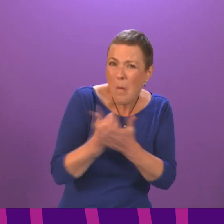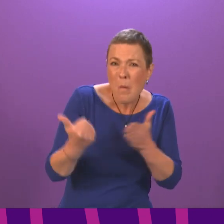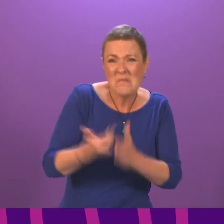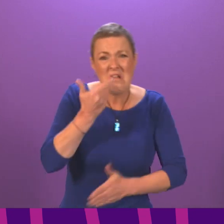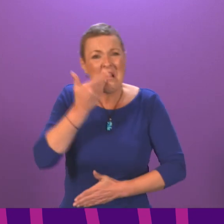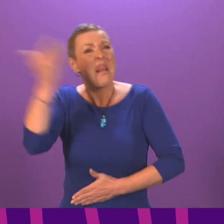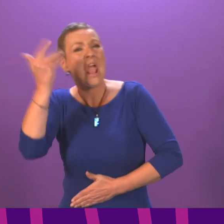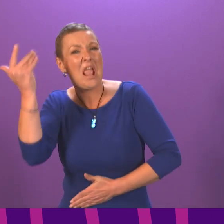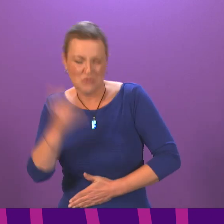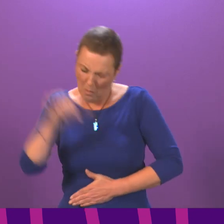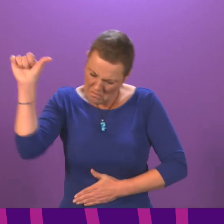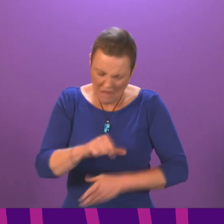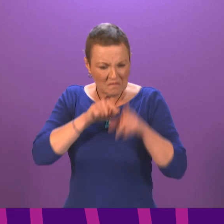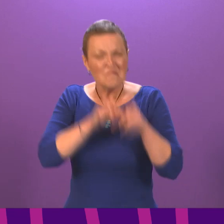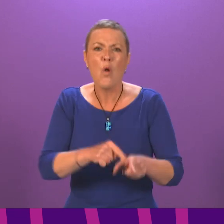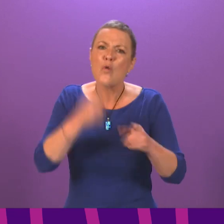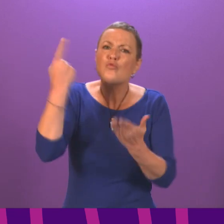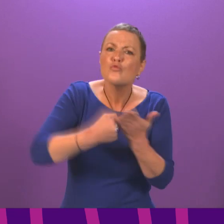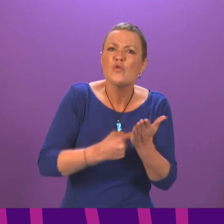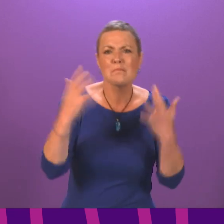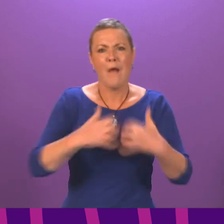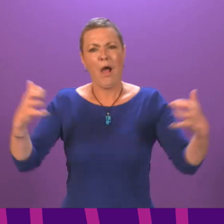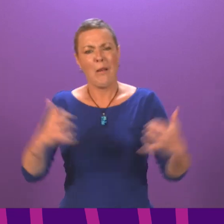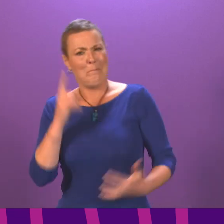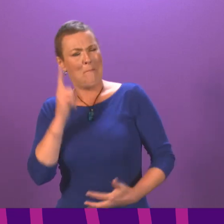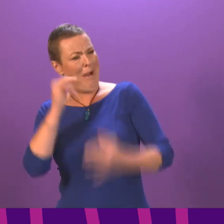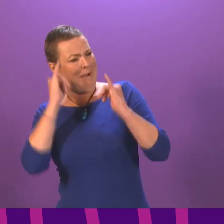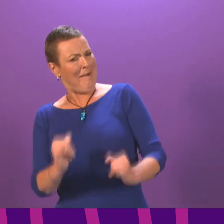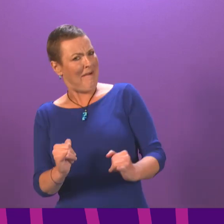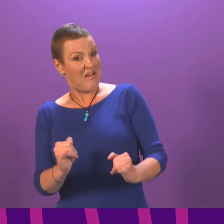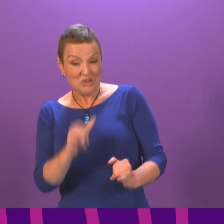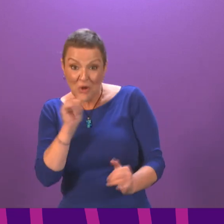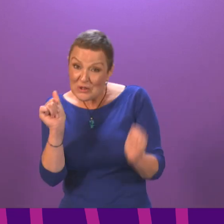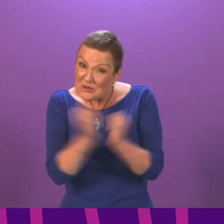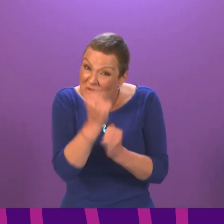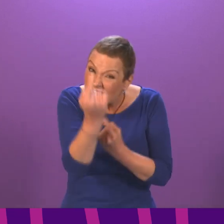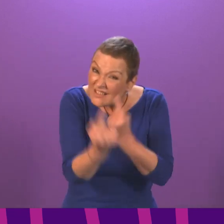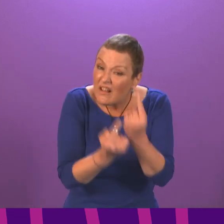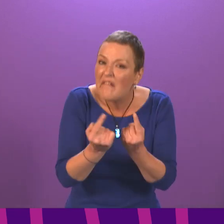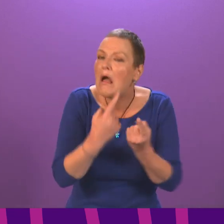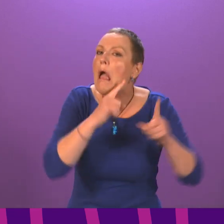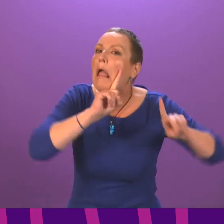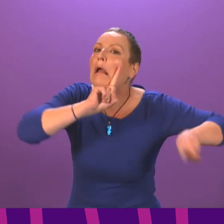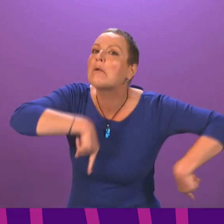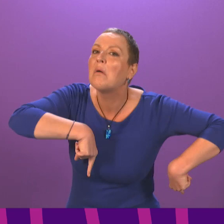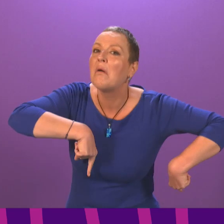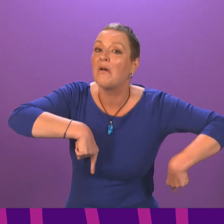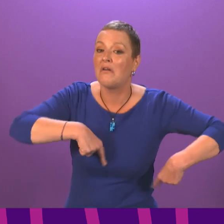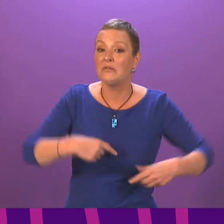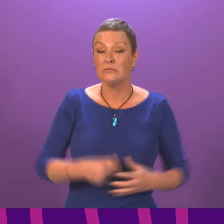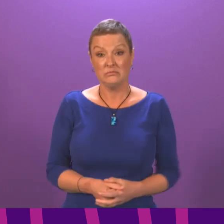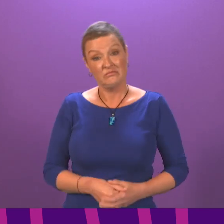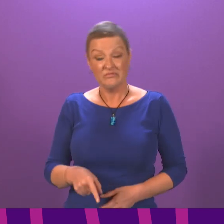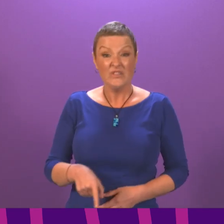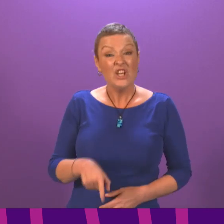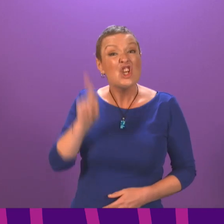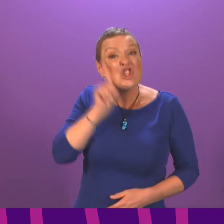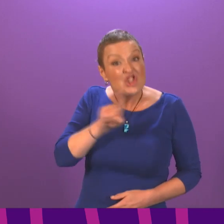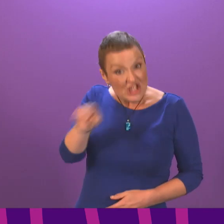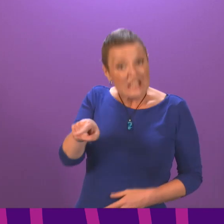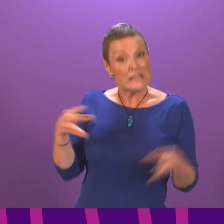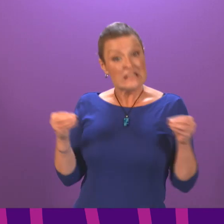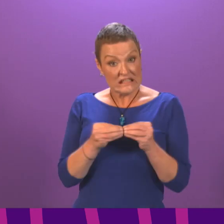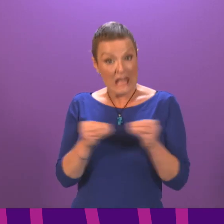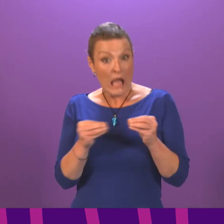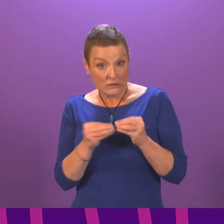and how it should be respected, except when it does not suit their purpose. She says that